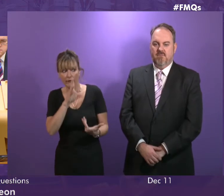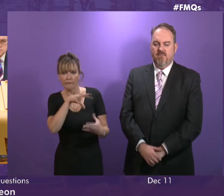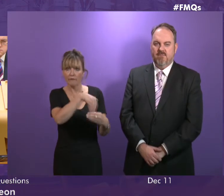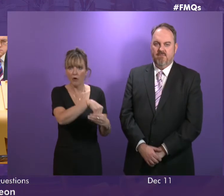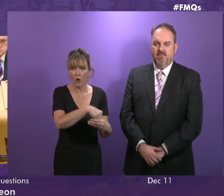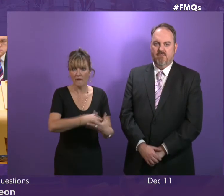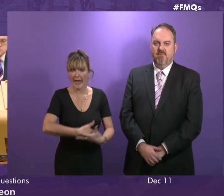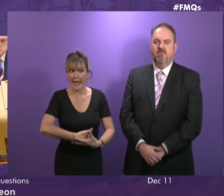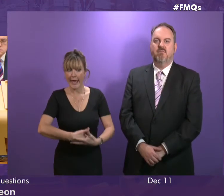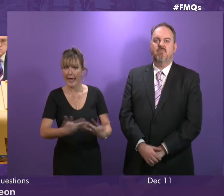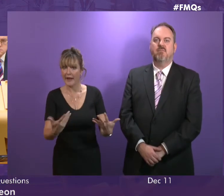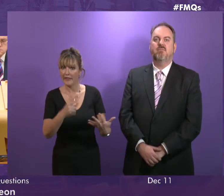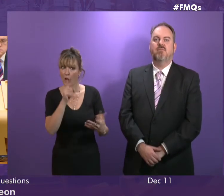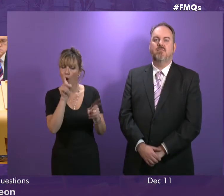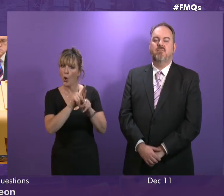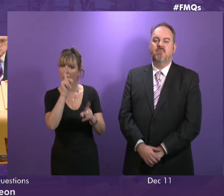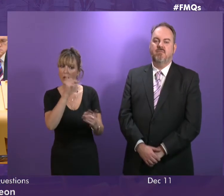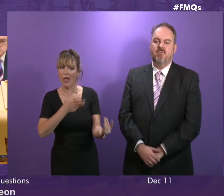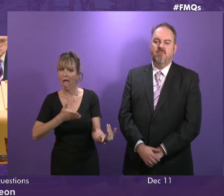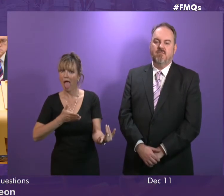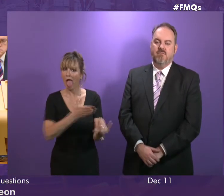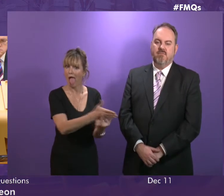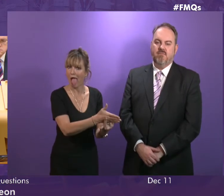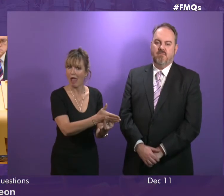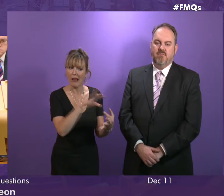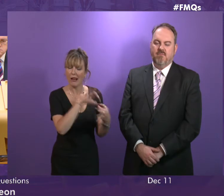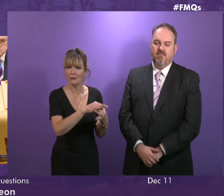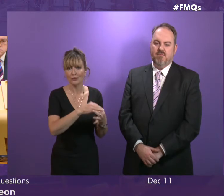could be construed as interfering in the media. However, I think that all of us want to make